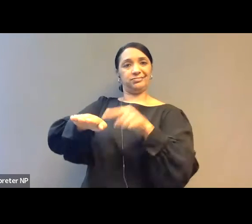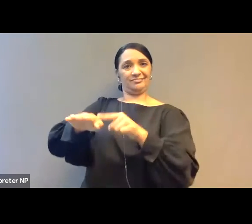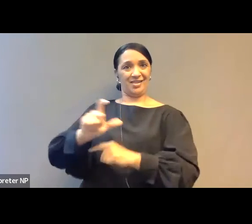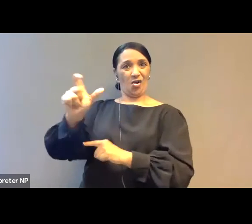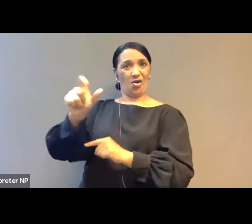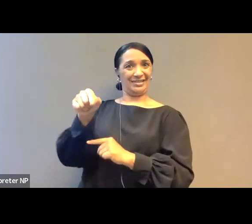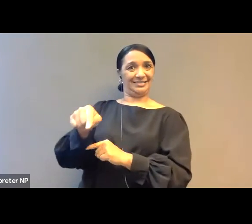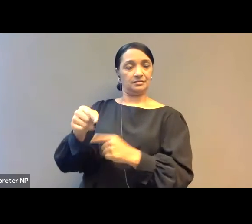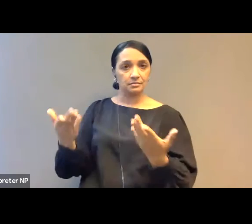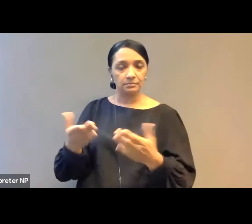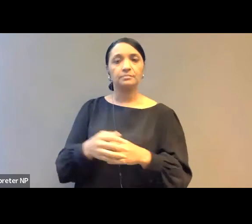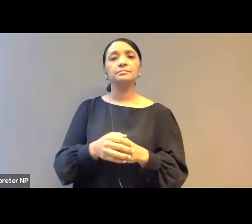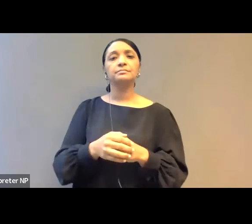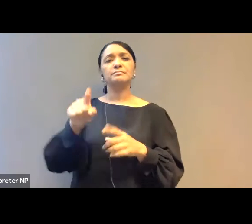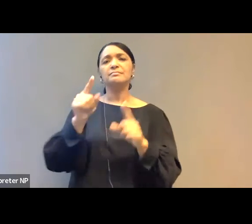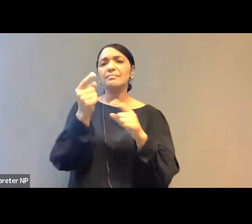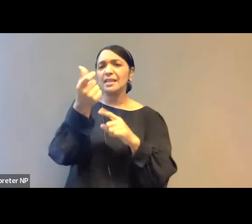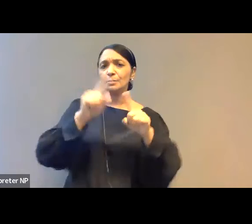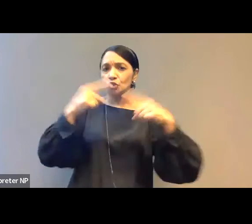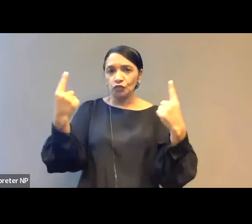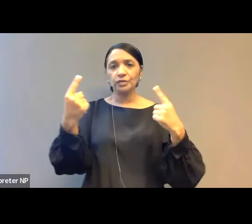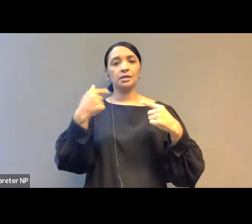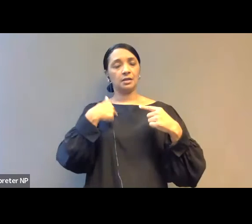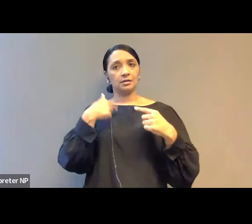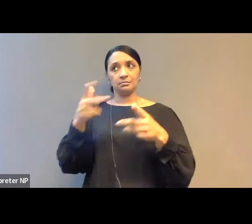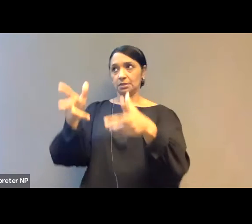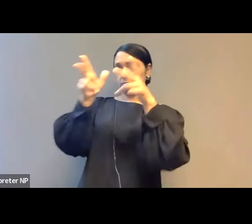it's a bit different for accessing the goods and services.